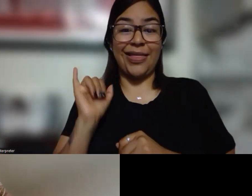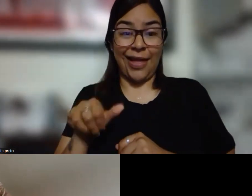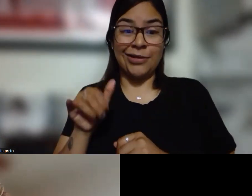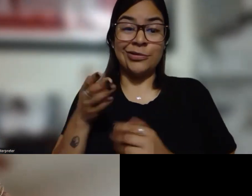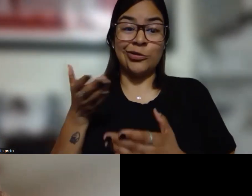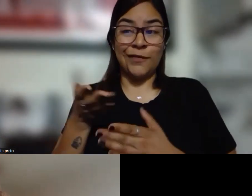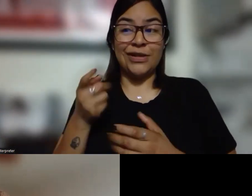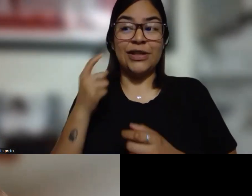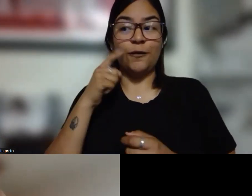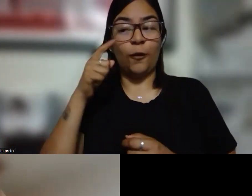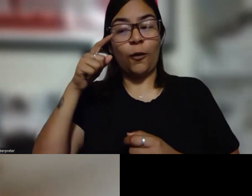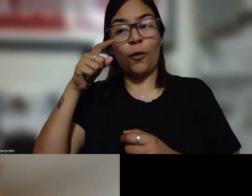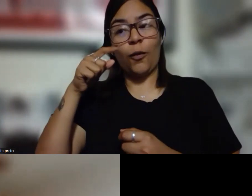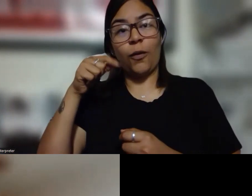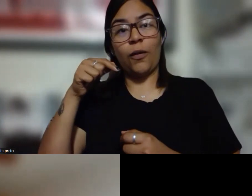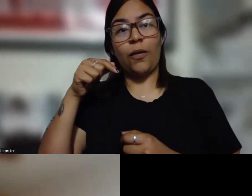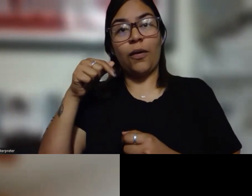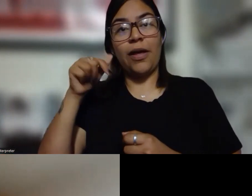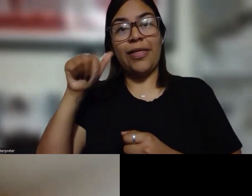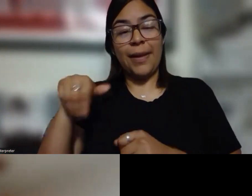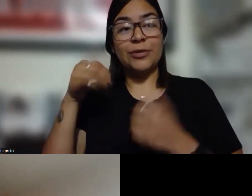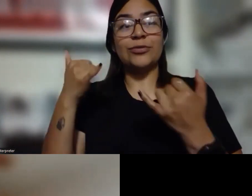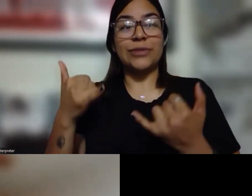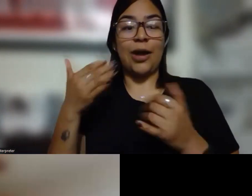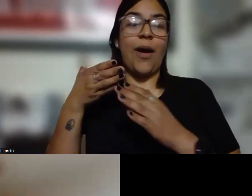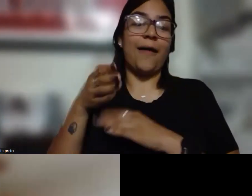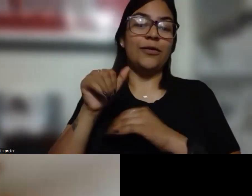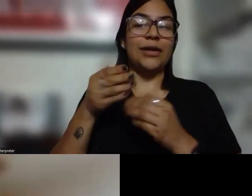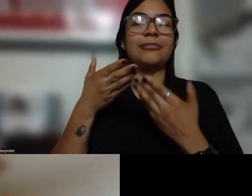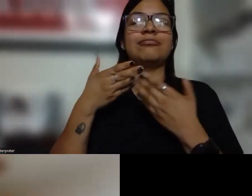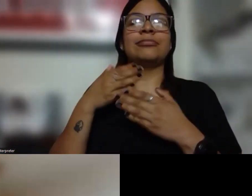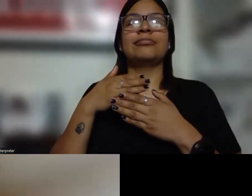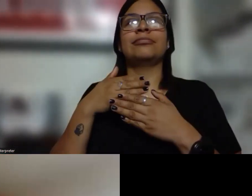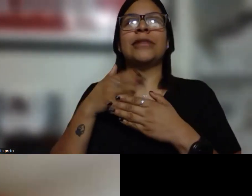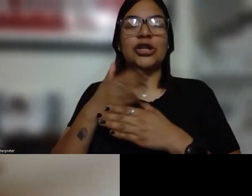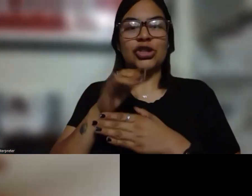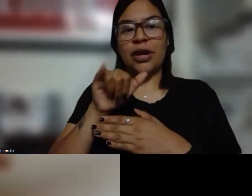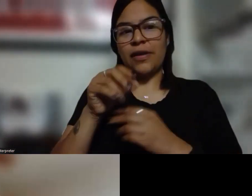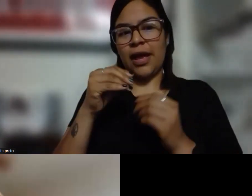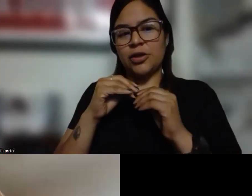all of the the adrcs throughout the state it's and and even with the aaa's right we